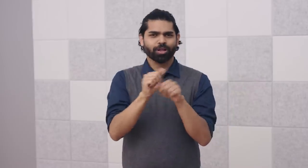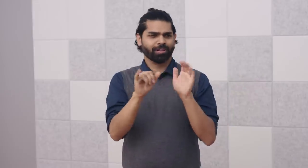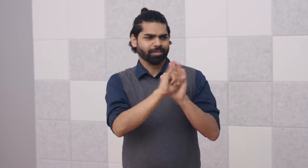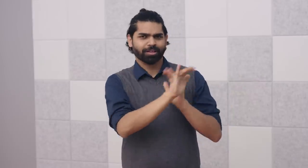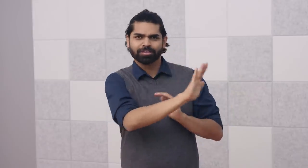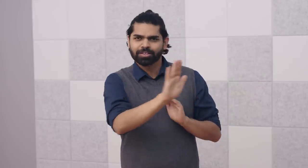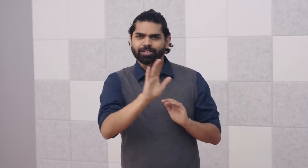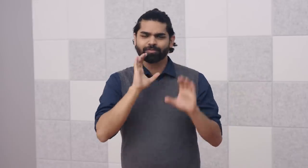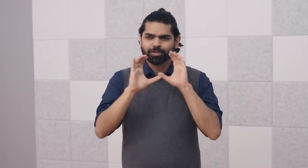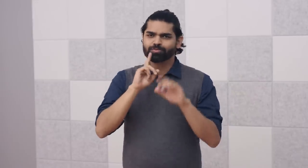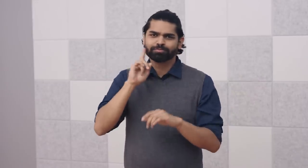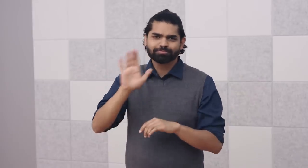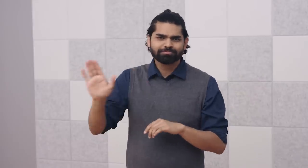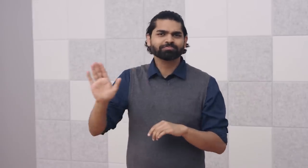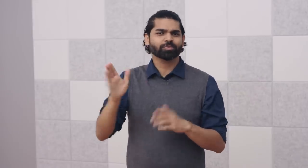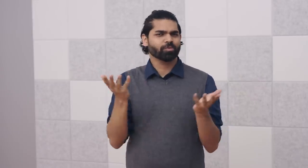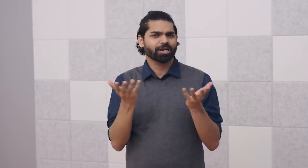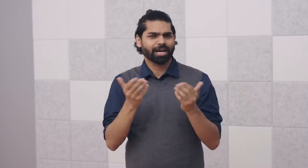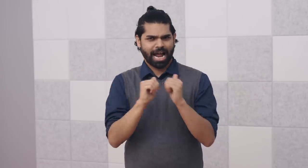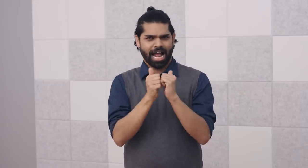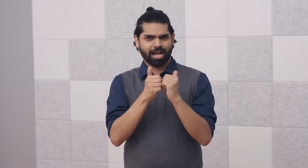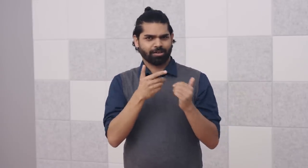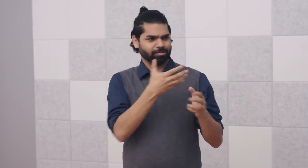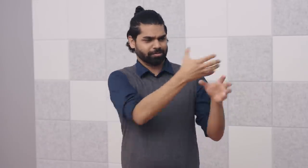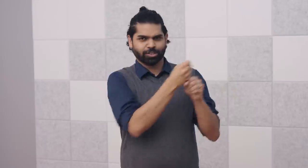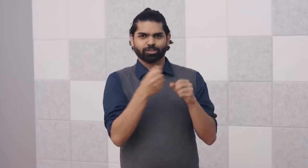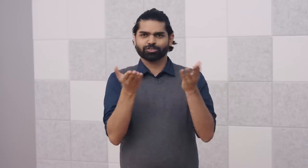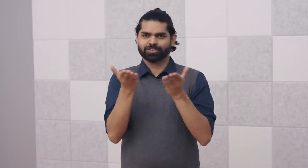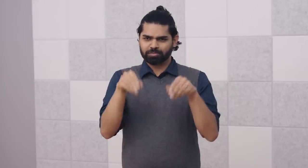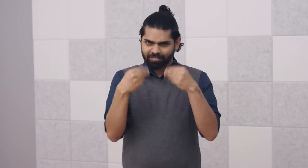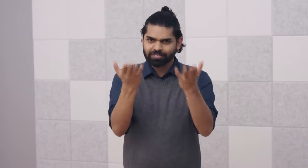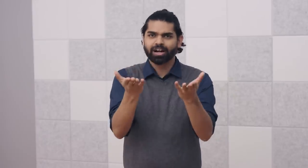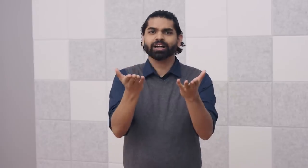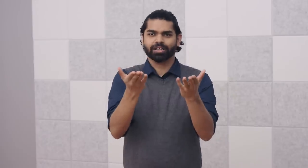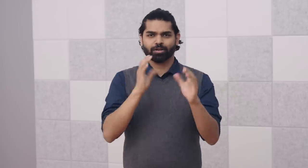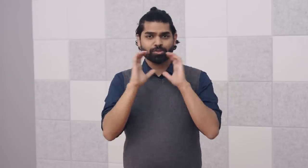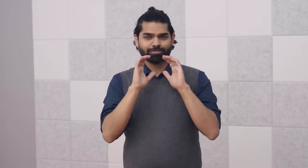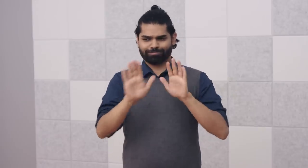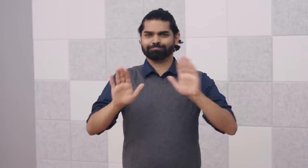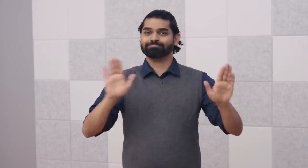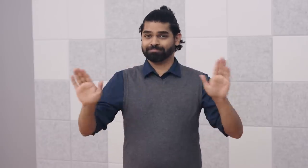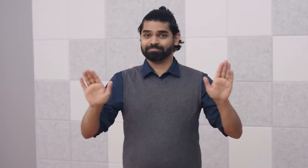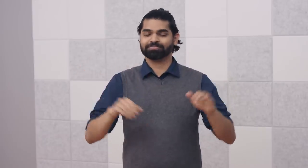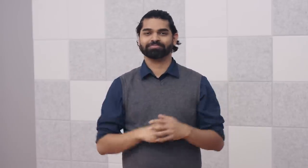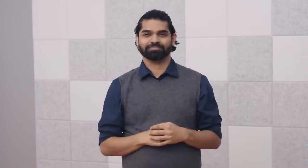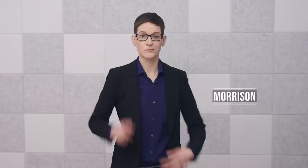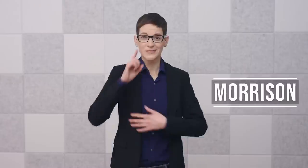communication methods for working with diverse Deaf patients, and how to effectively obtain and apply these communication approaches.